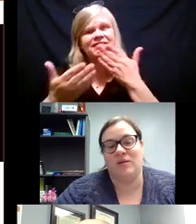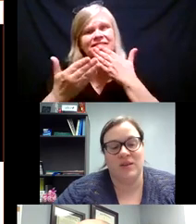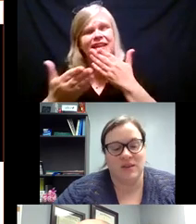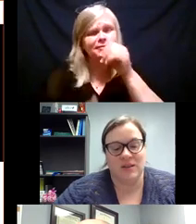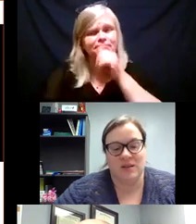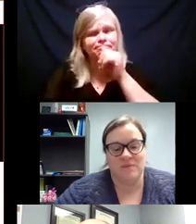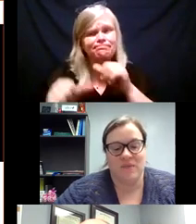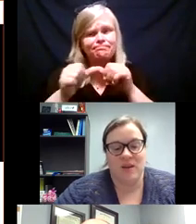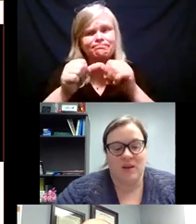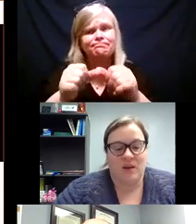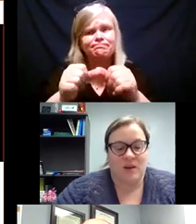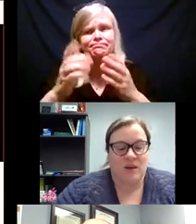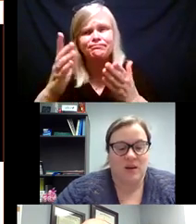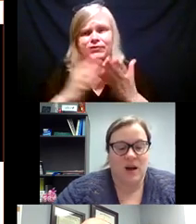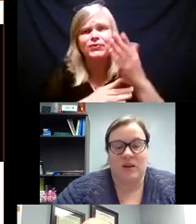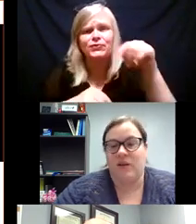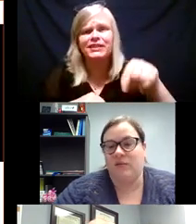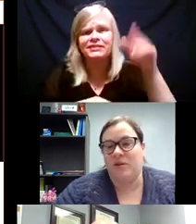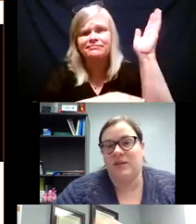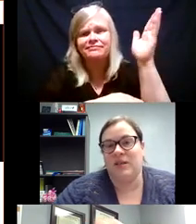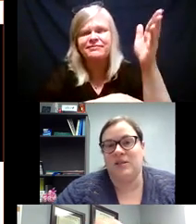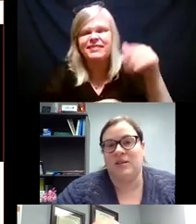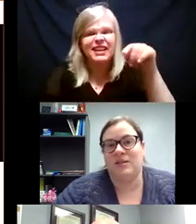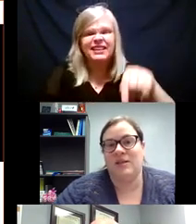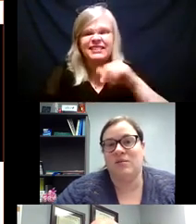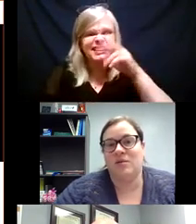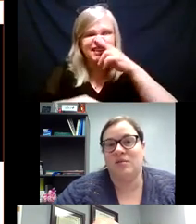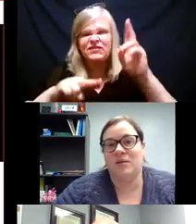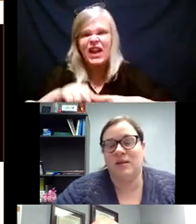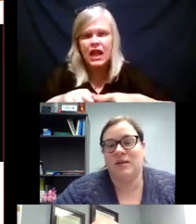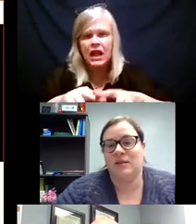WE KNOW THIS IS NOT A FUN PRESENTATION TO SIT THROUGH.